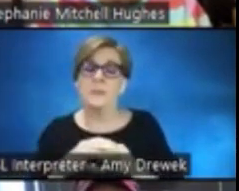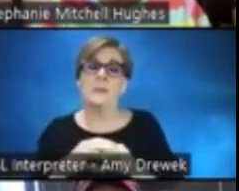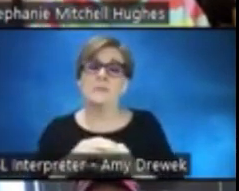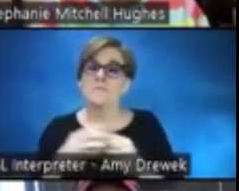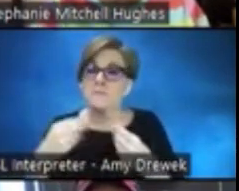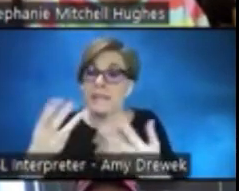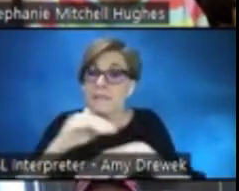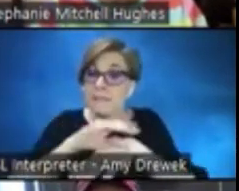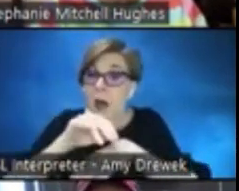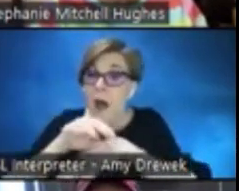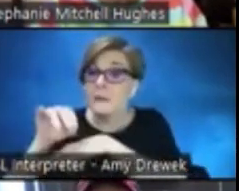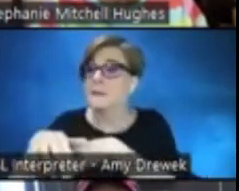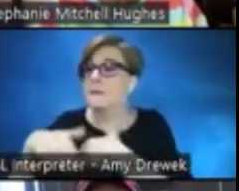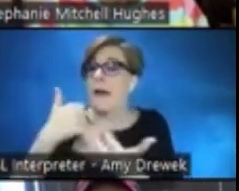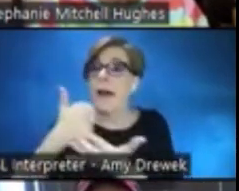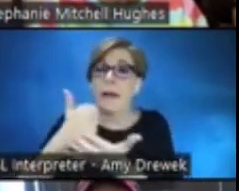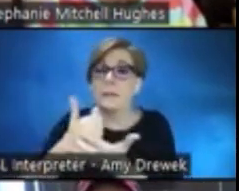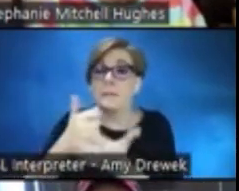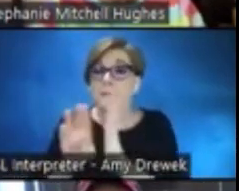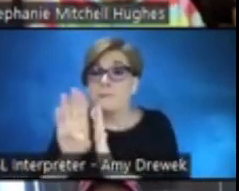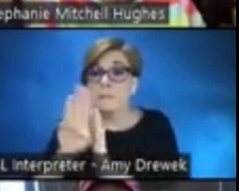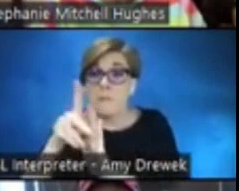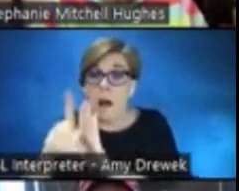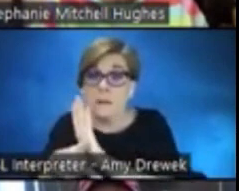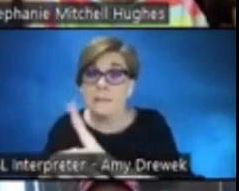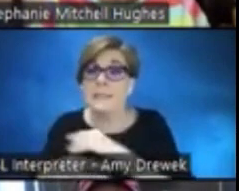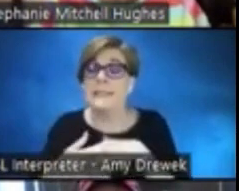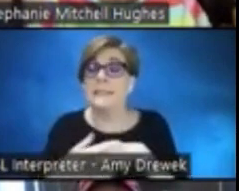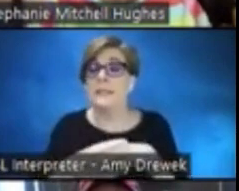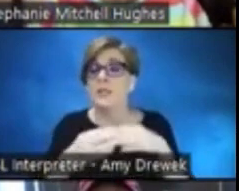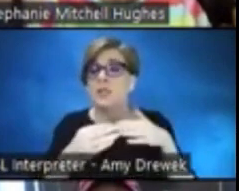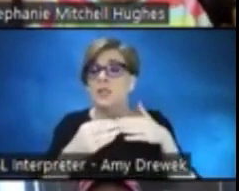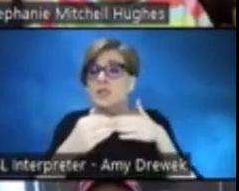WITH POLICIES AND GET CASES THROUGH.